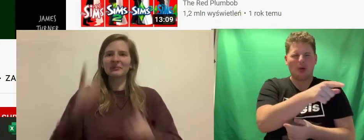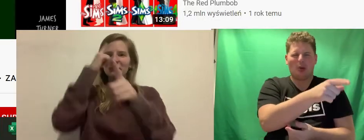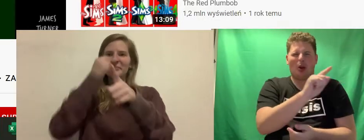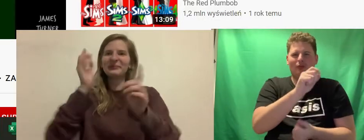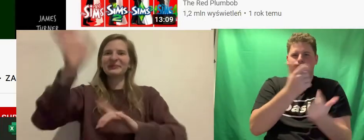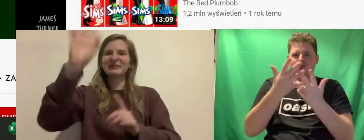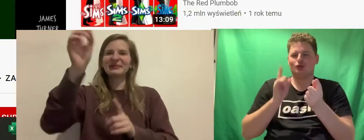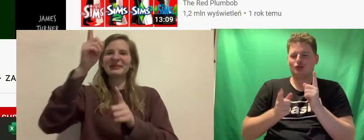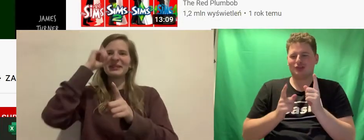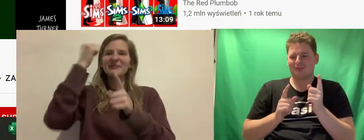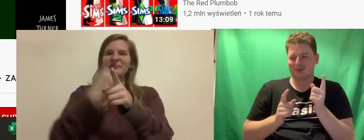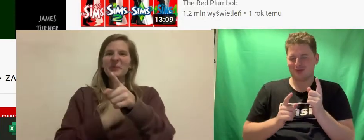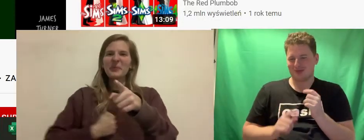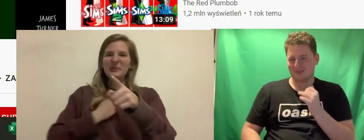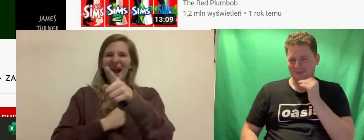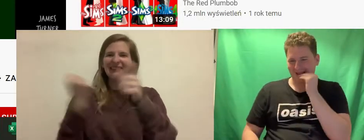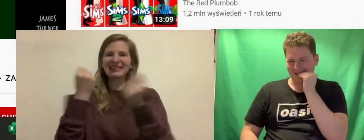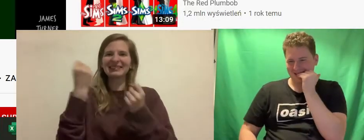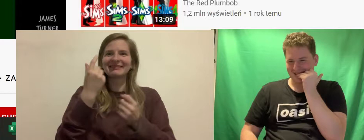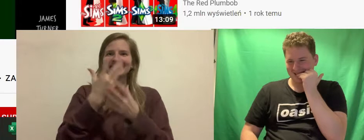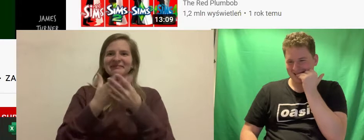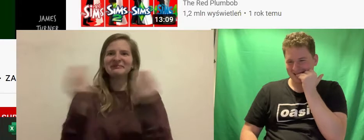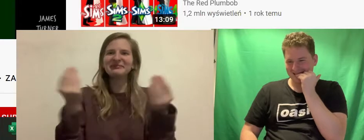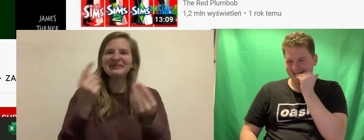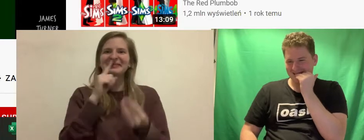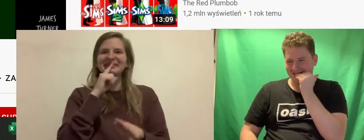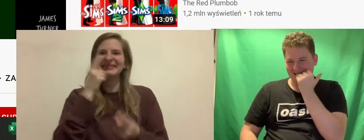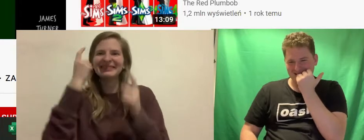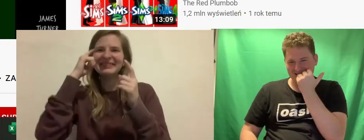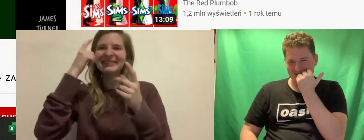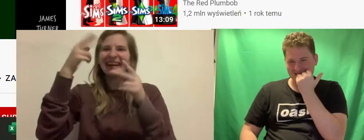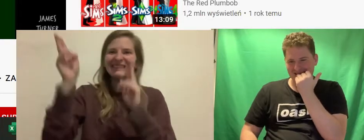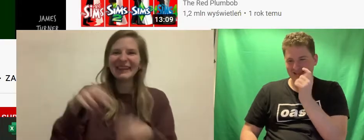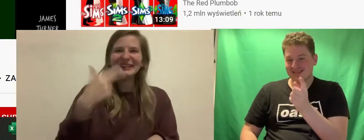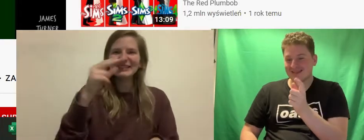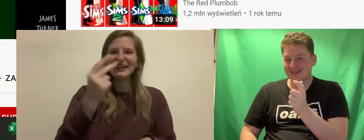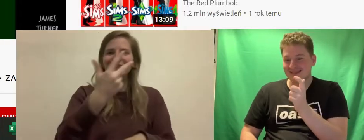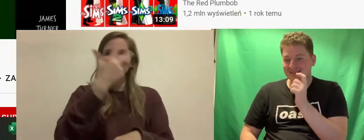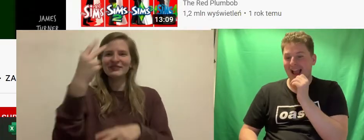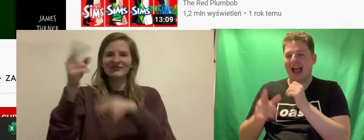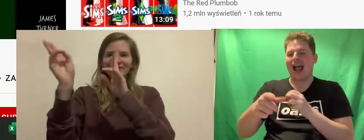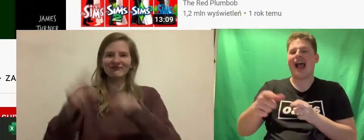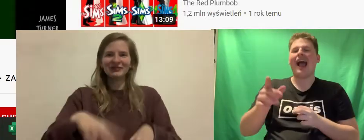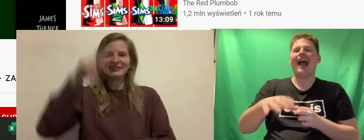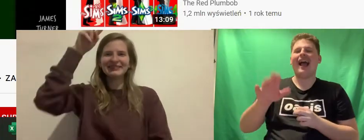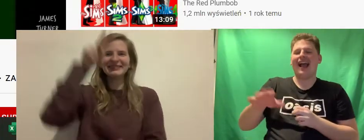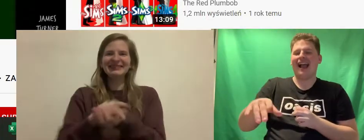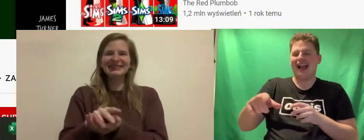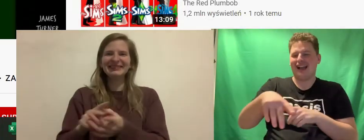K: I remember that you were very worried that someone from your family disappeared, was kidnapped by UFOs, K: and luckily he came back after 3 days